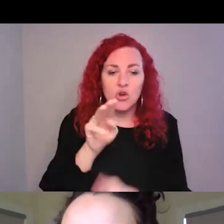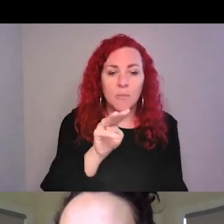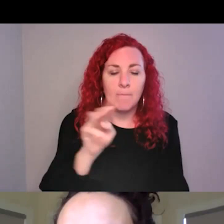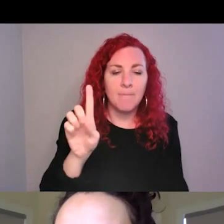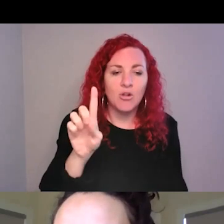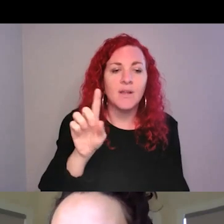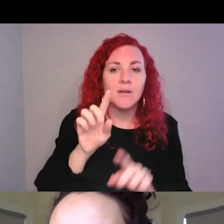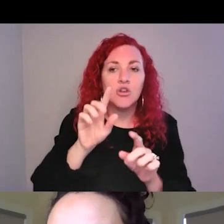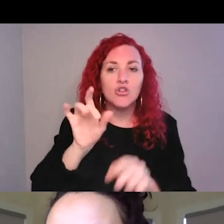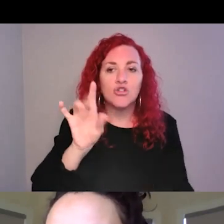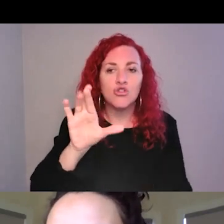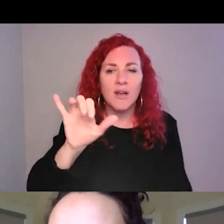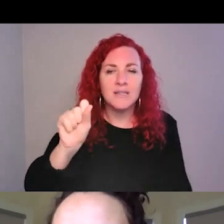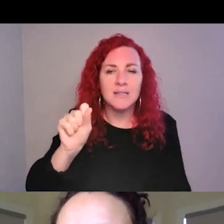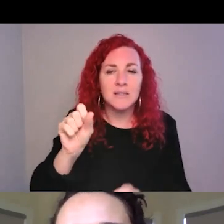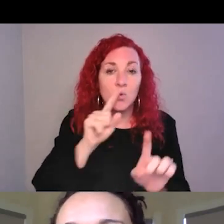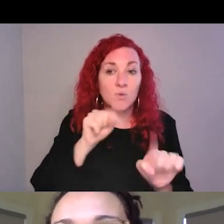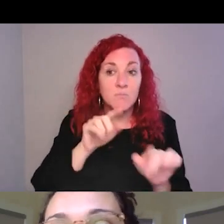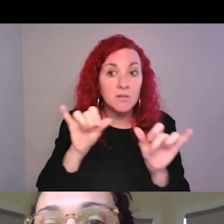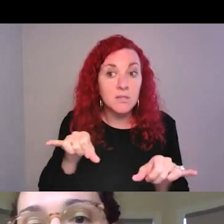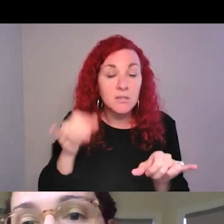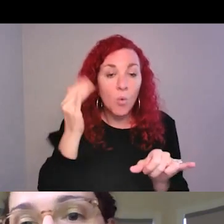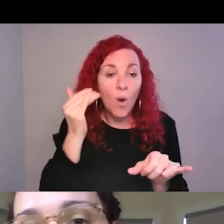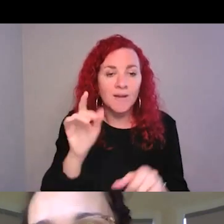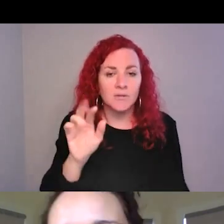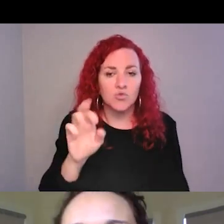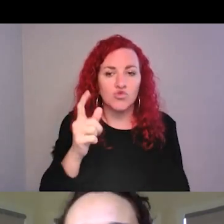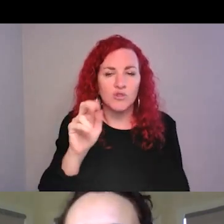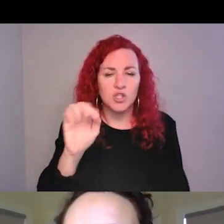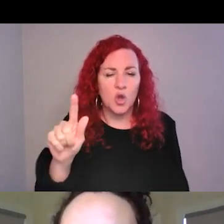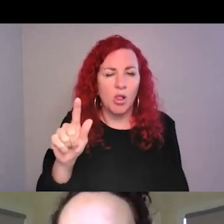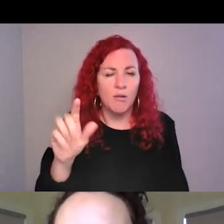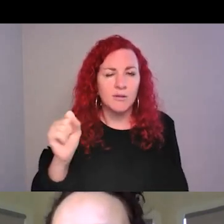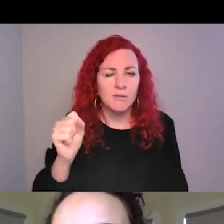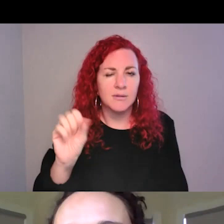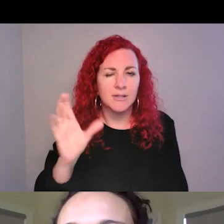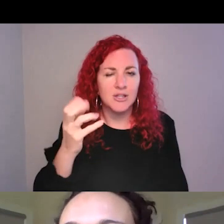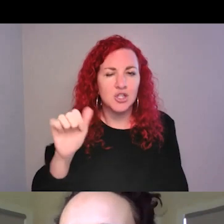WE ARE OPERATING ON A REGIONAL BASIS.